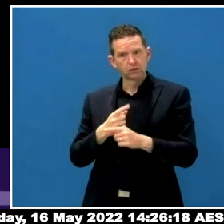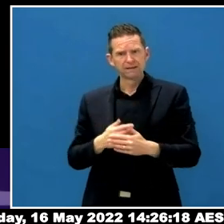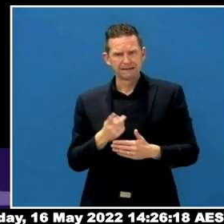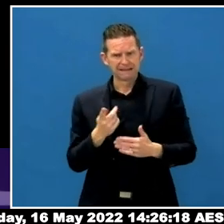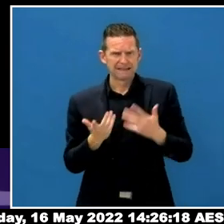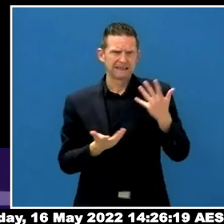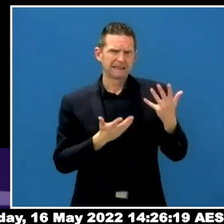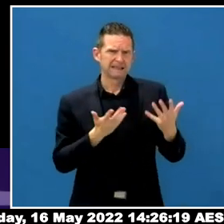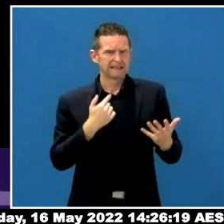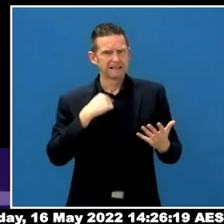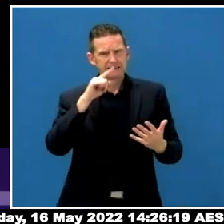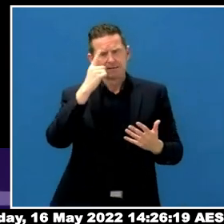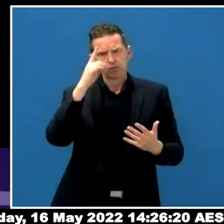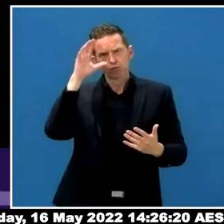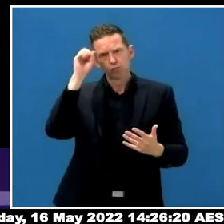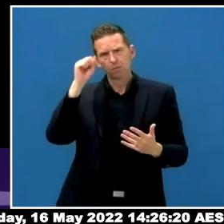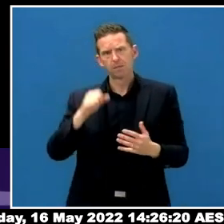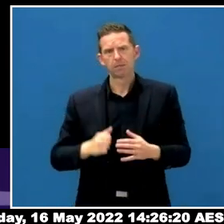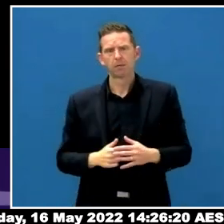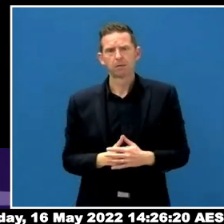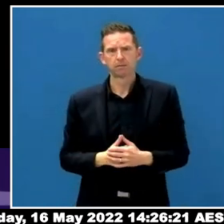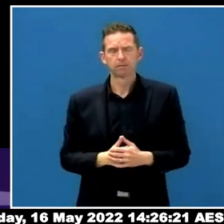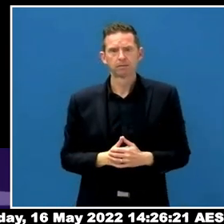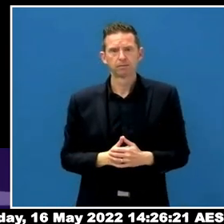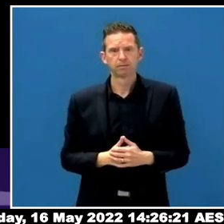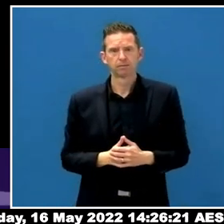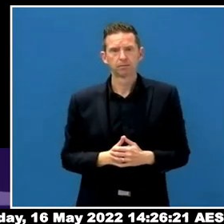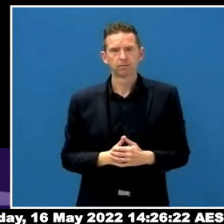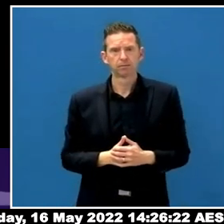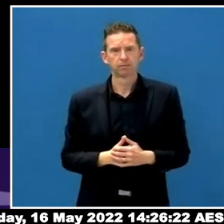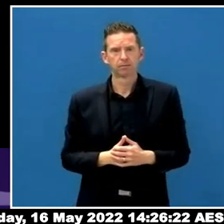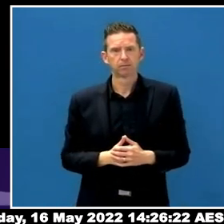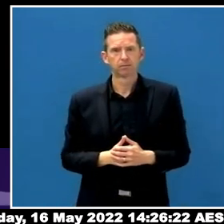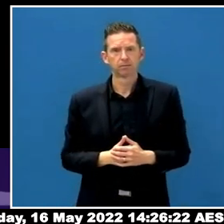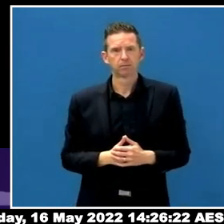Alright.